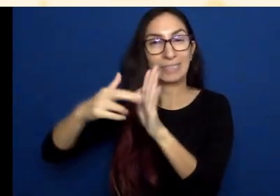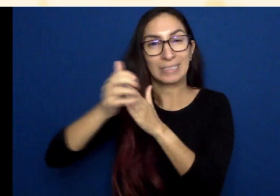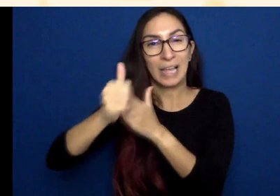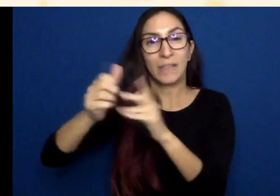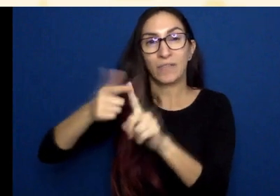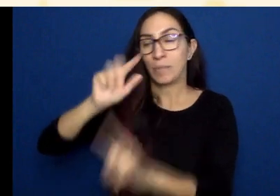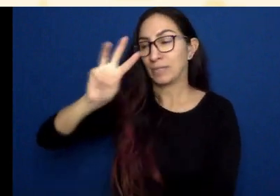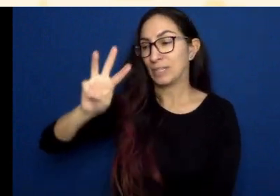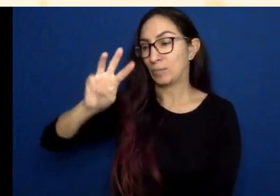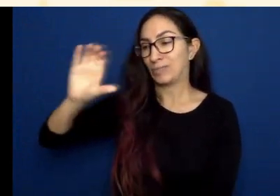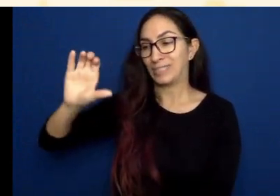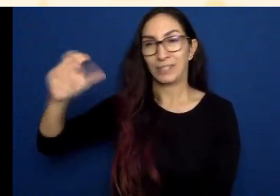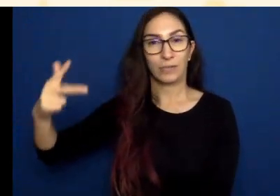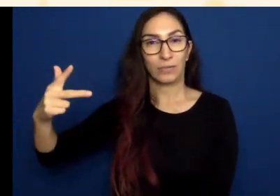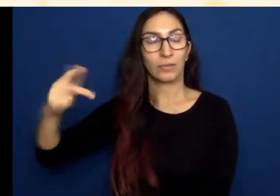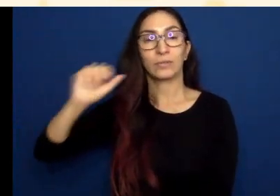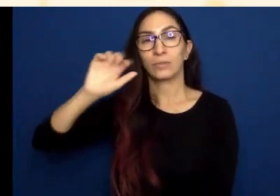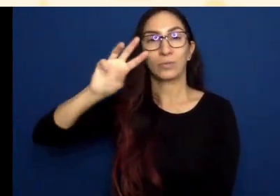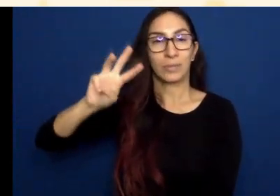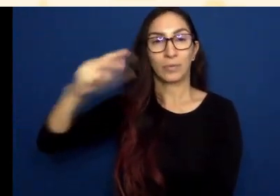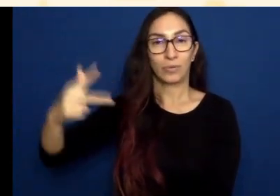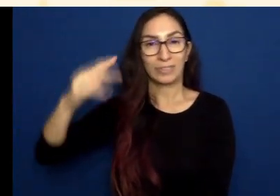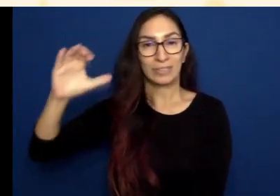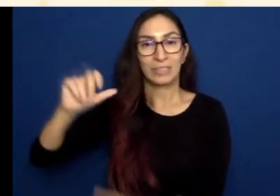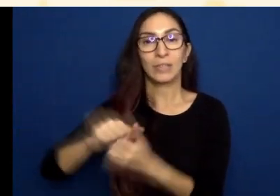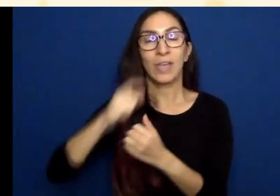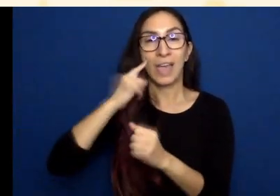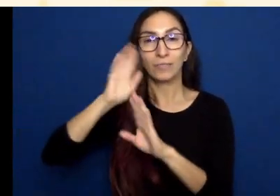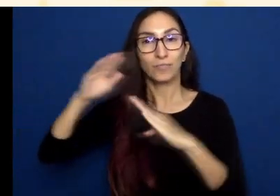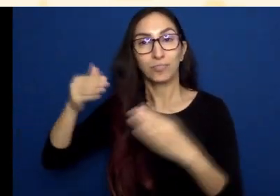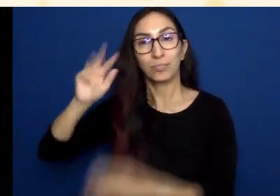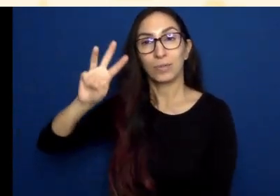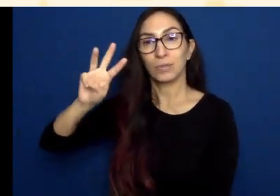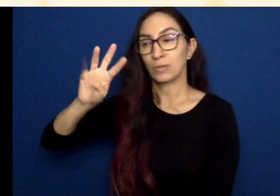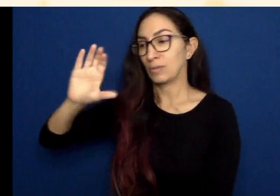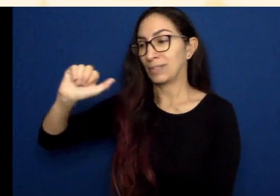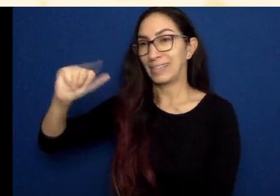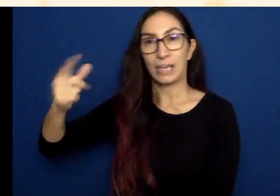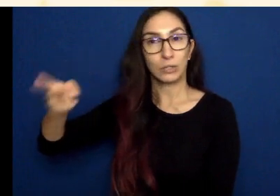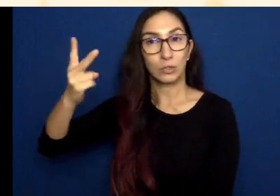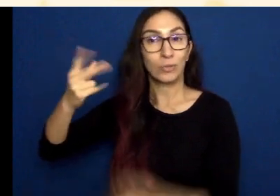and developed one of the first automated accessibility testing tool, that is PurpleCop in 2000.